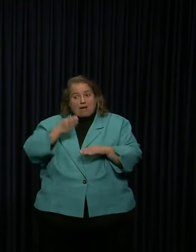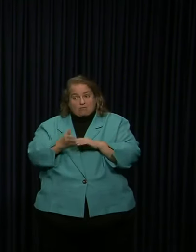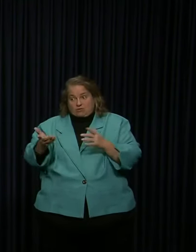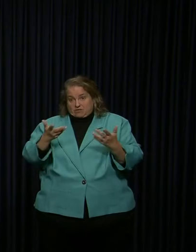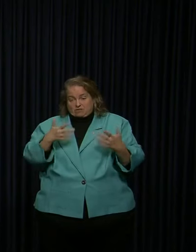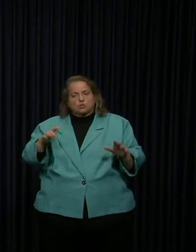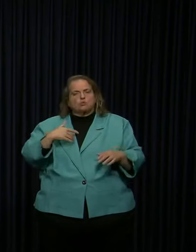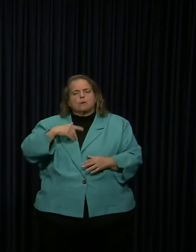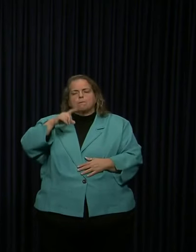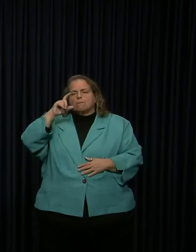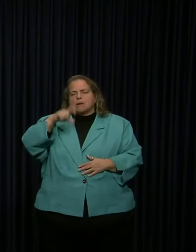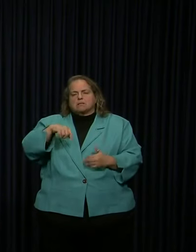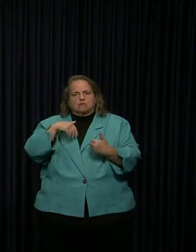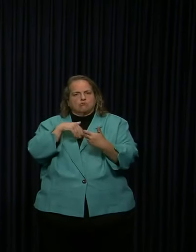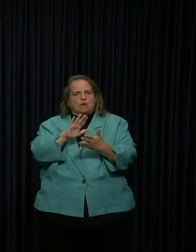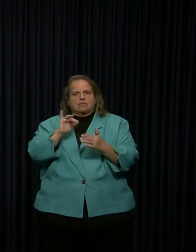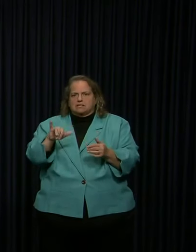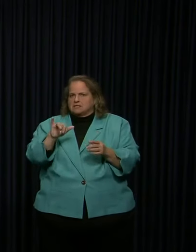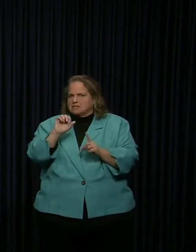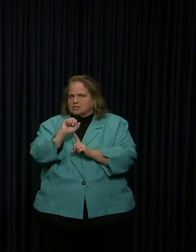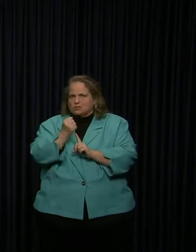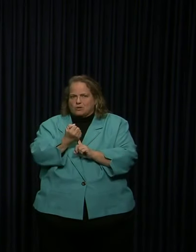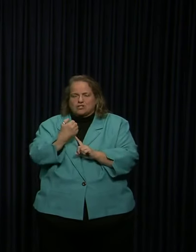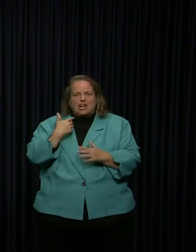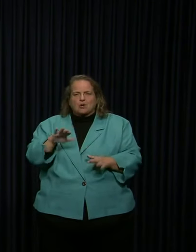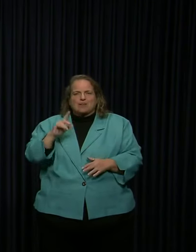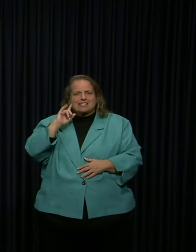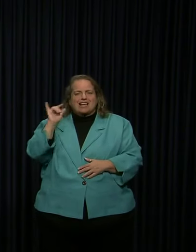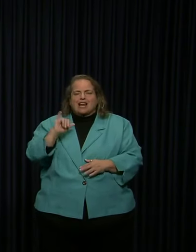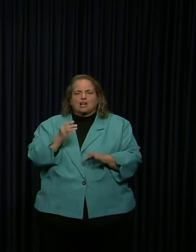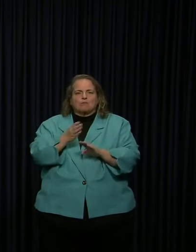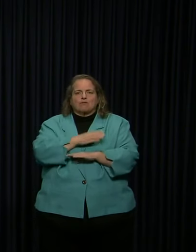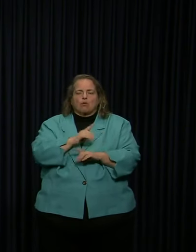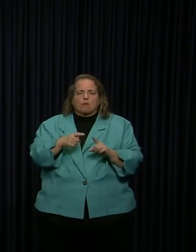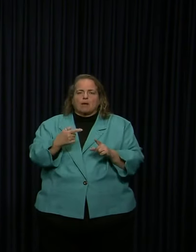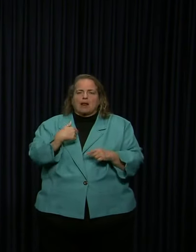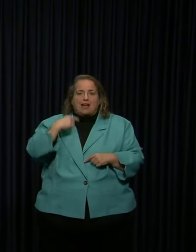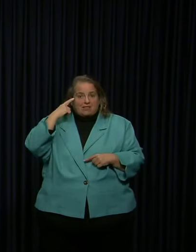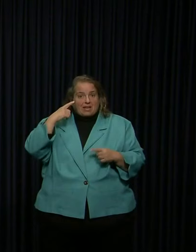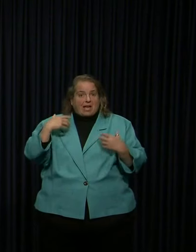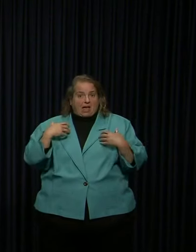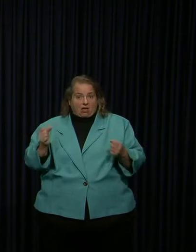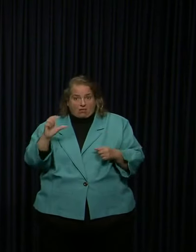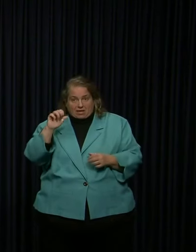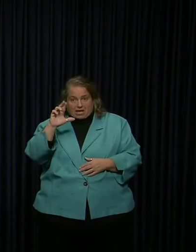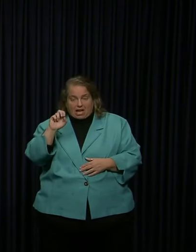PERCH DAY YOU DO THE RIGHT THINGS YOU PROTECT RESPECT PEOPLE AROUND YOU.